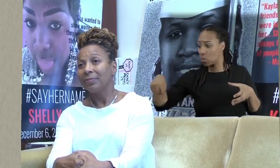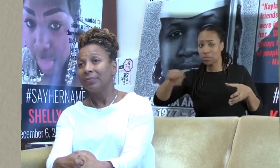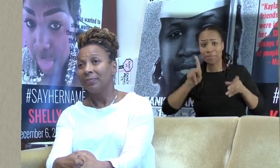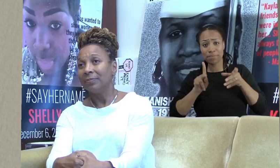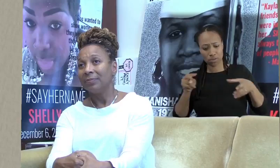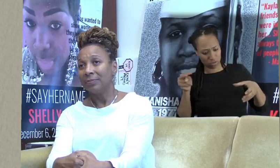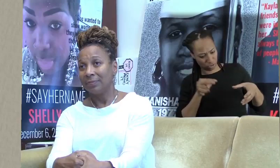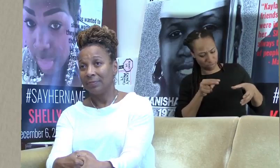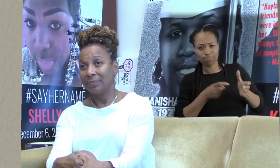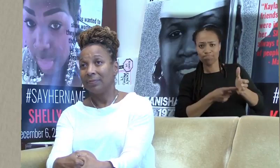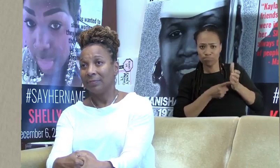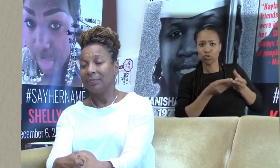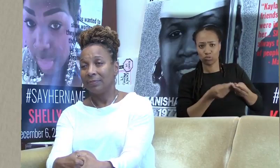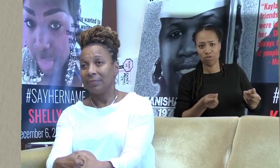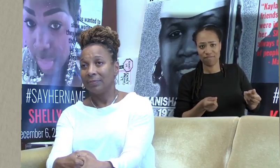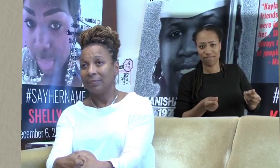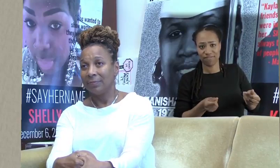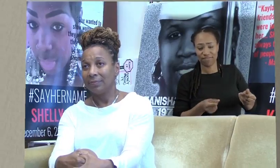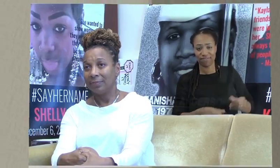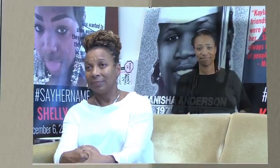they require solutions that are attendant to that intersectional vulnerability.